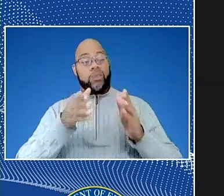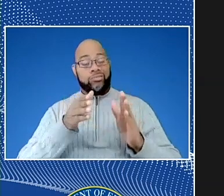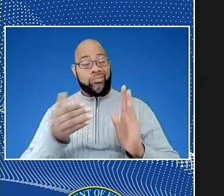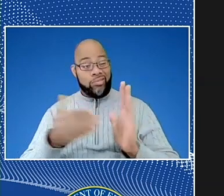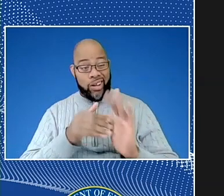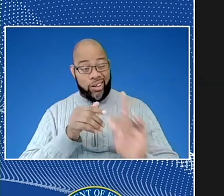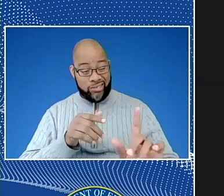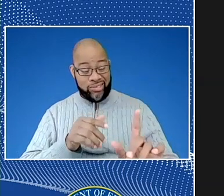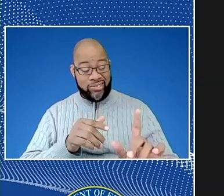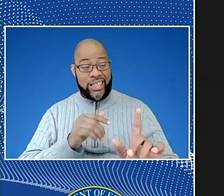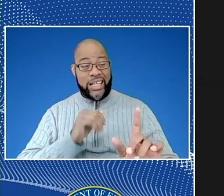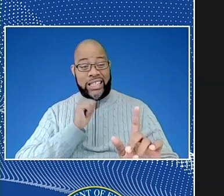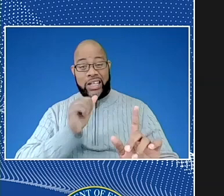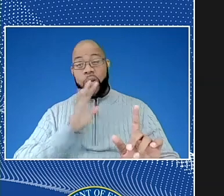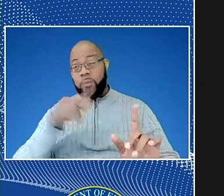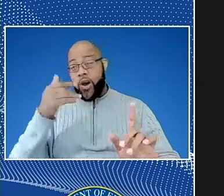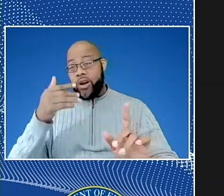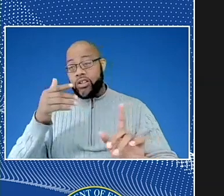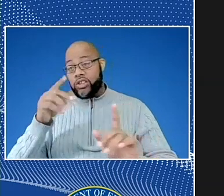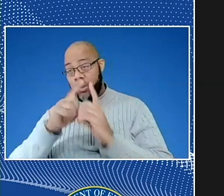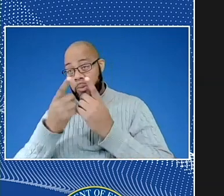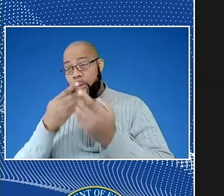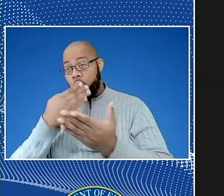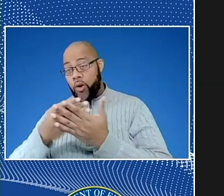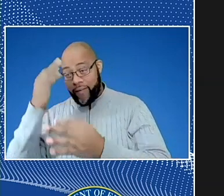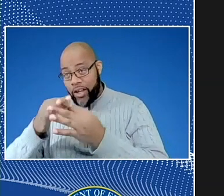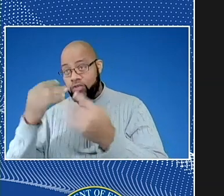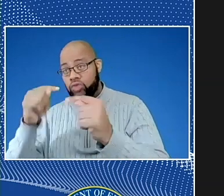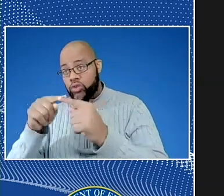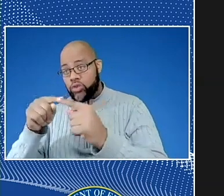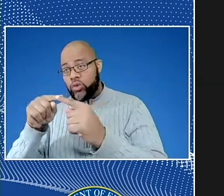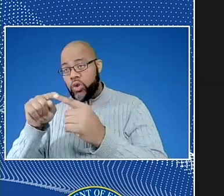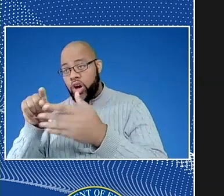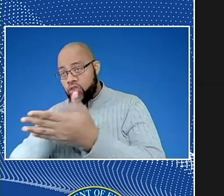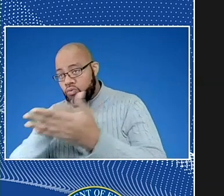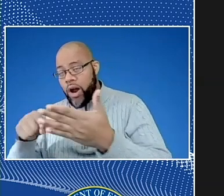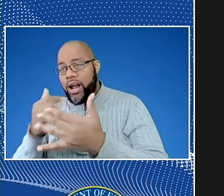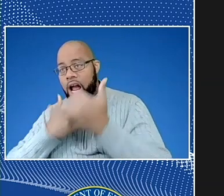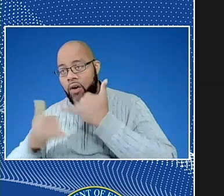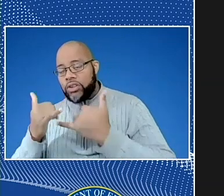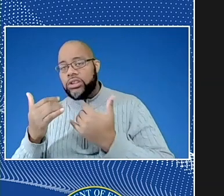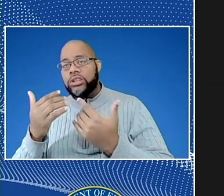Department's good faith to correct errors, not even withstanding the servicer's attempt to correct errors.